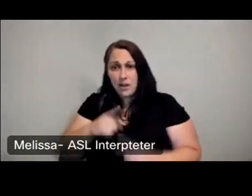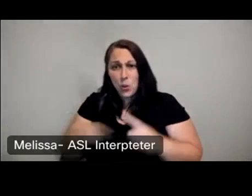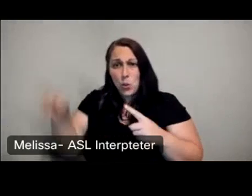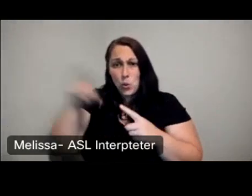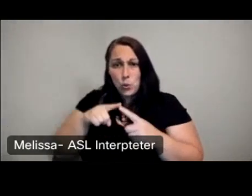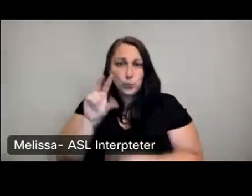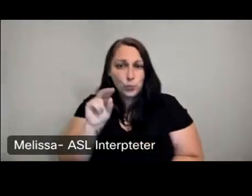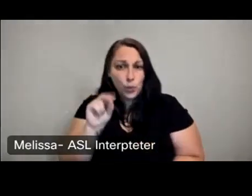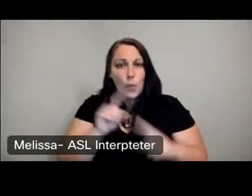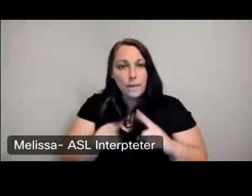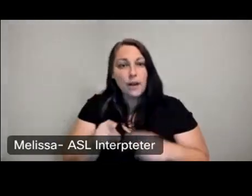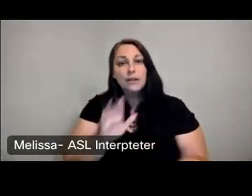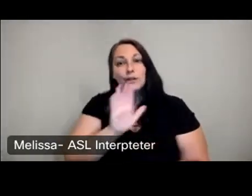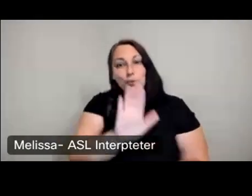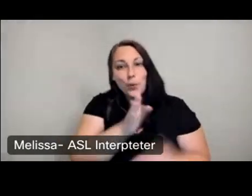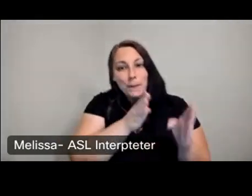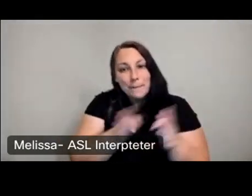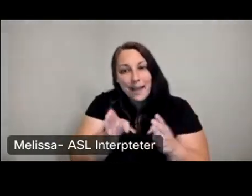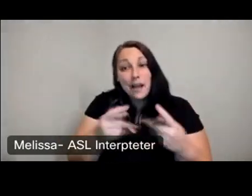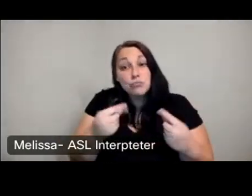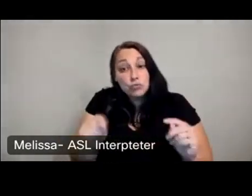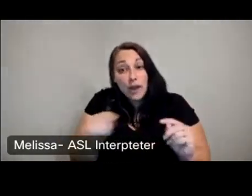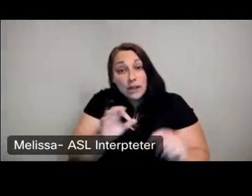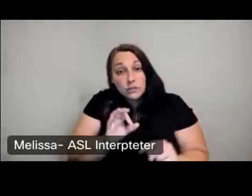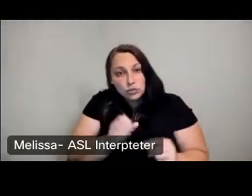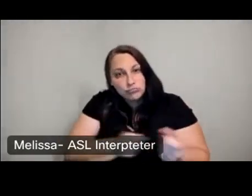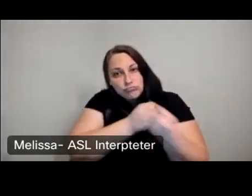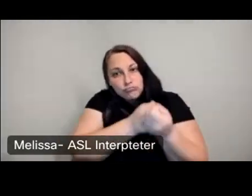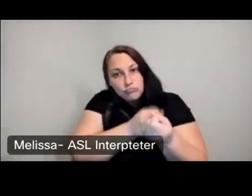of your plan I tried to make the point that your plan was a good plan you just had to walk a few